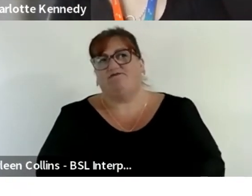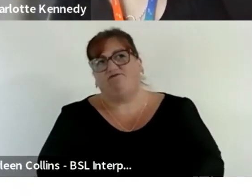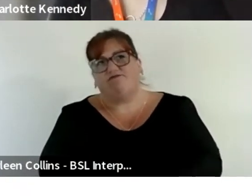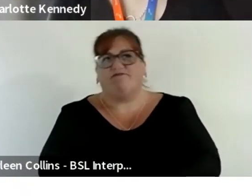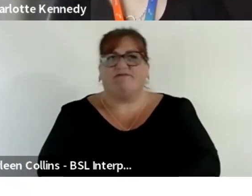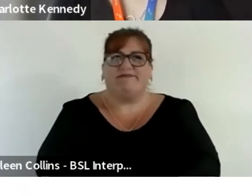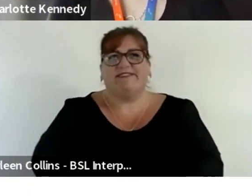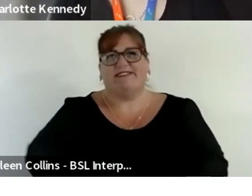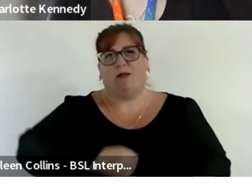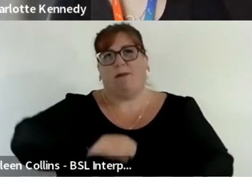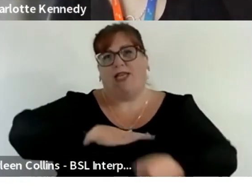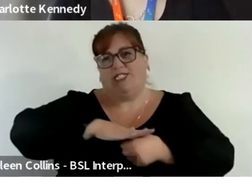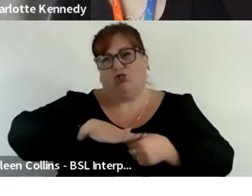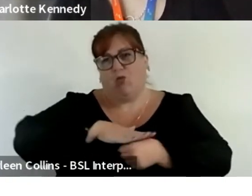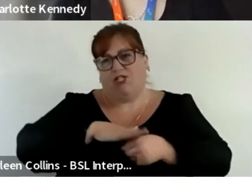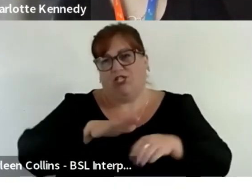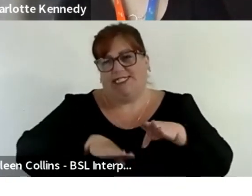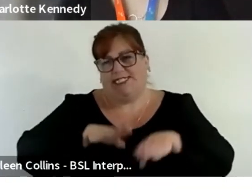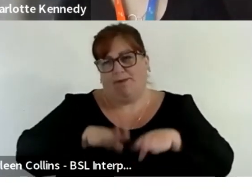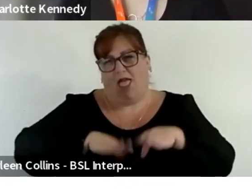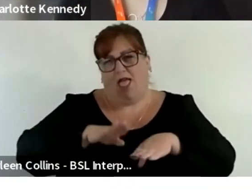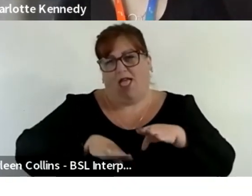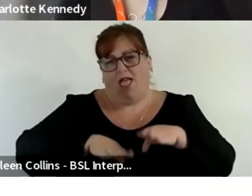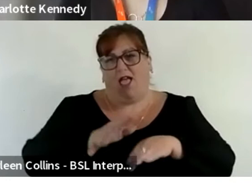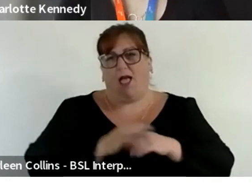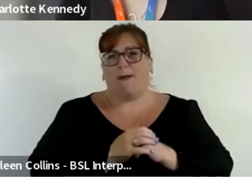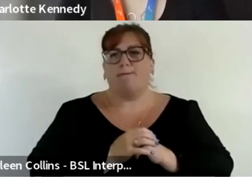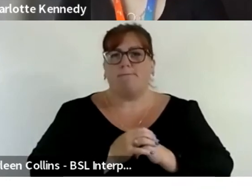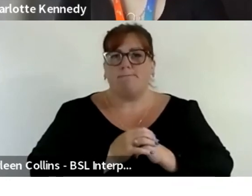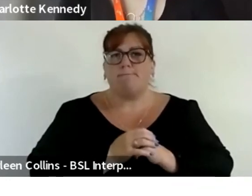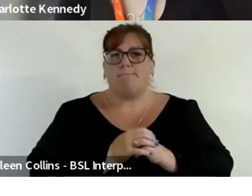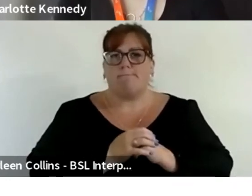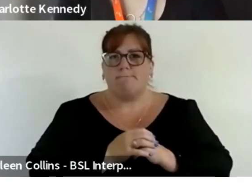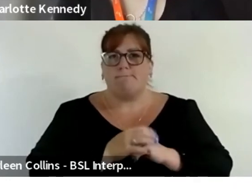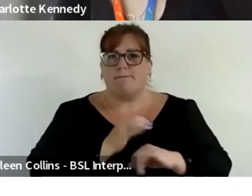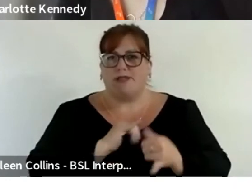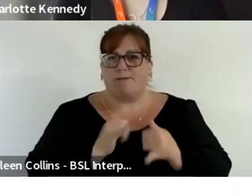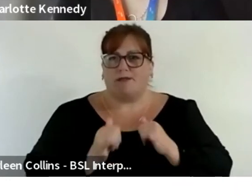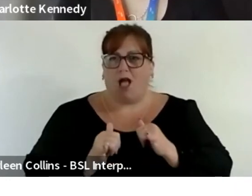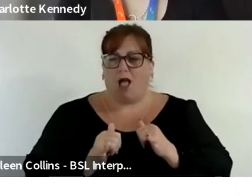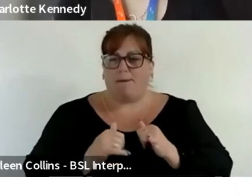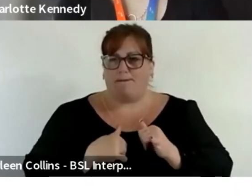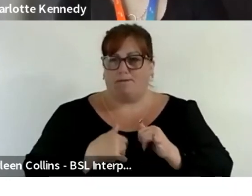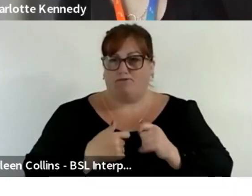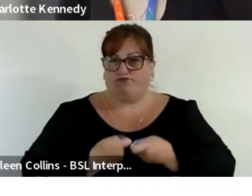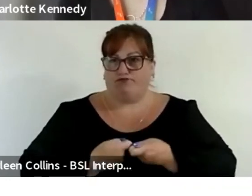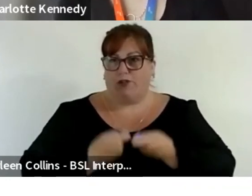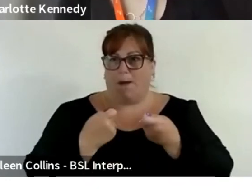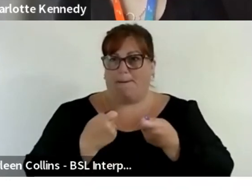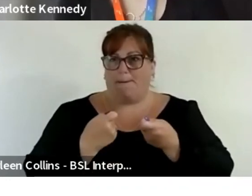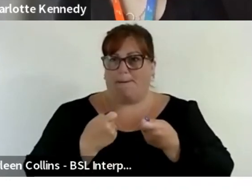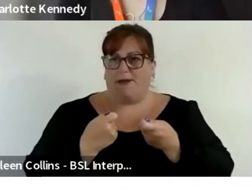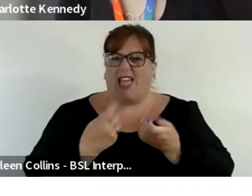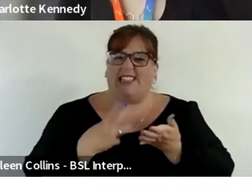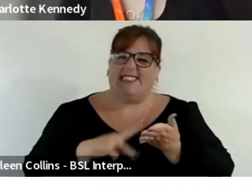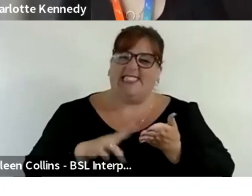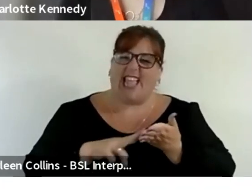that I've brought it up naturally in conversation with some colleagues. It's not something I lead with when introducing myself.